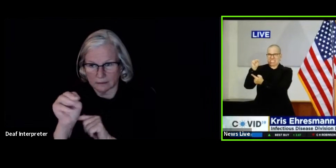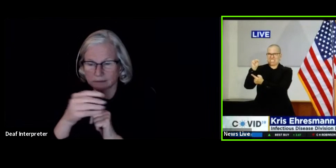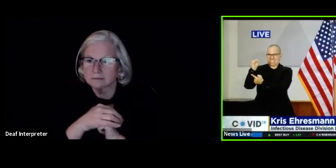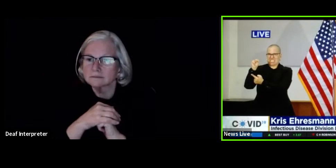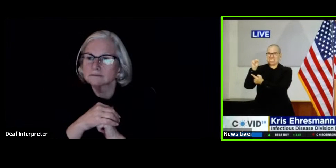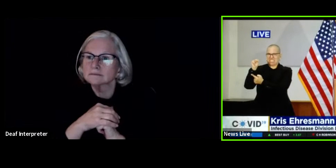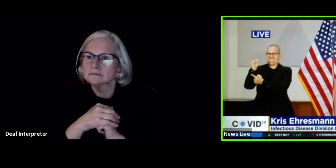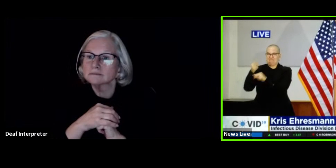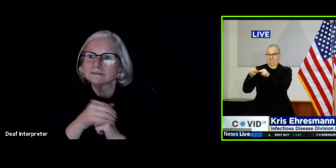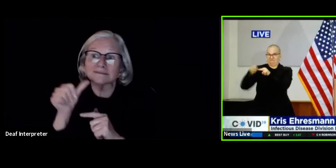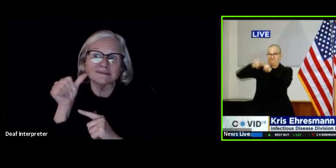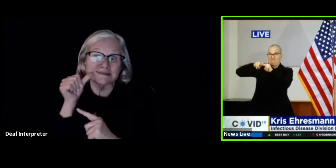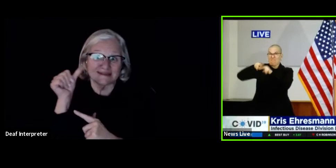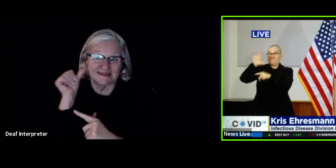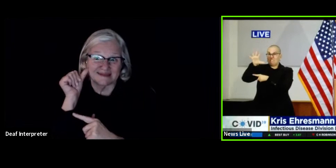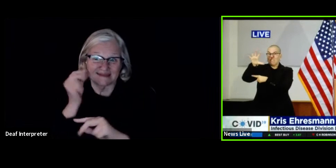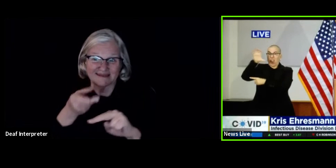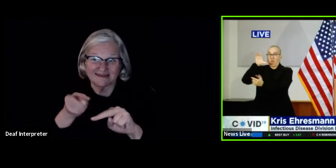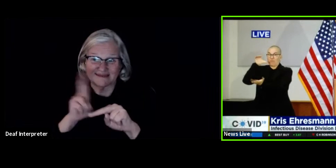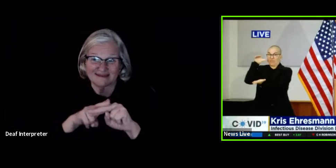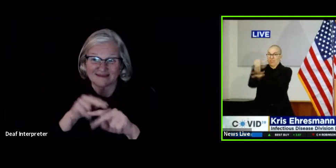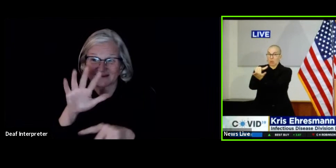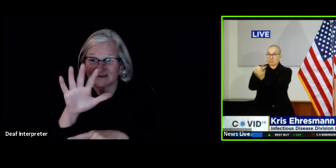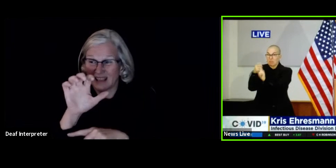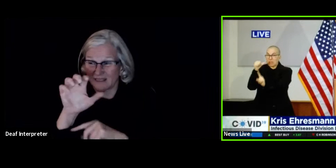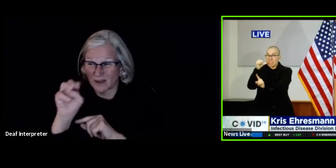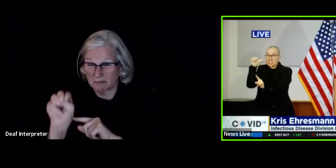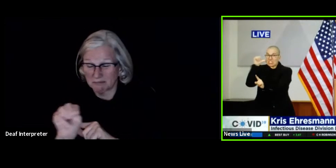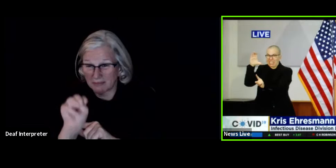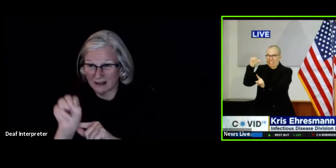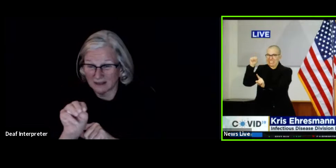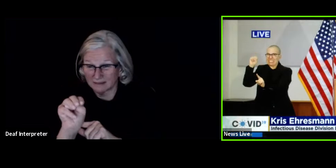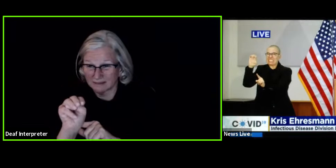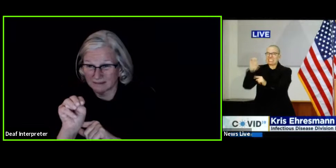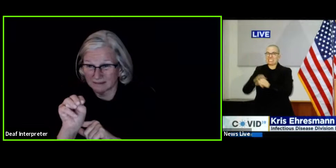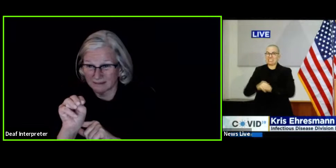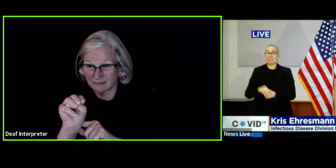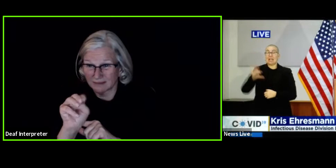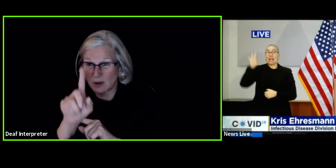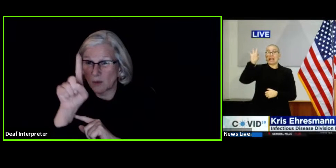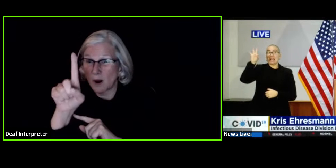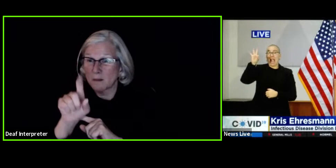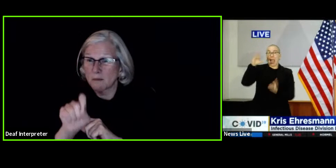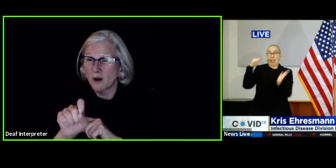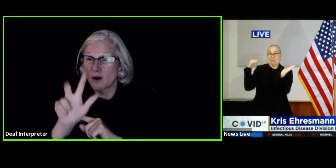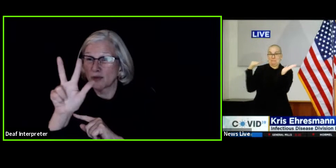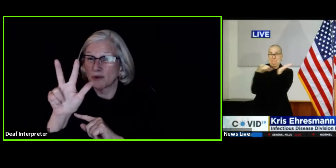AT THE GLOBAL LEVEL. OUR GLOBAL TOTAL OF AS OF THIS MORNING WAS 58. 7 MILLION CASES, UP CASES FROM YESTERDAY AND